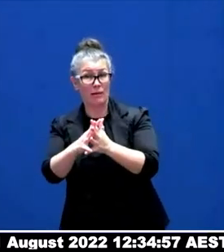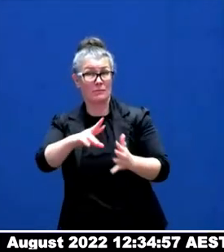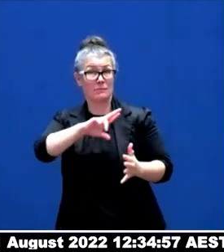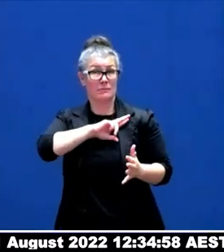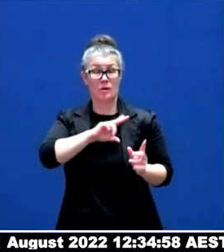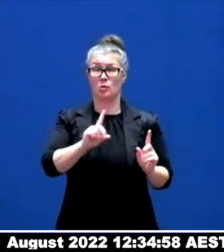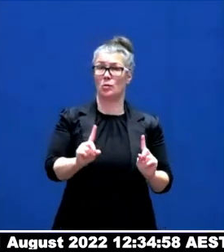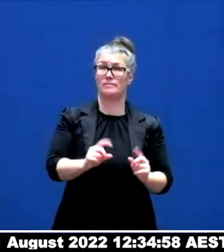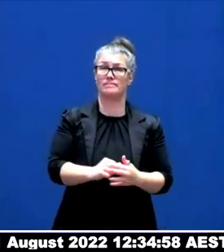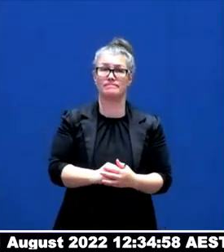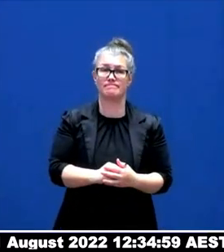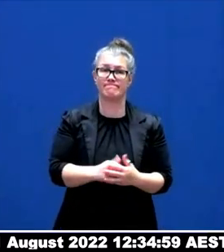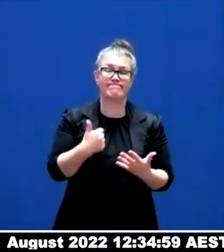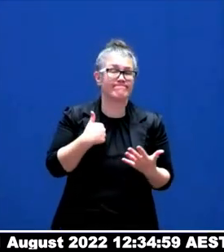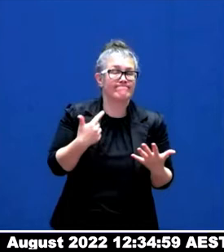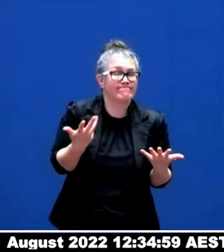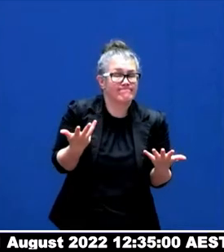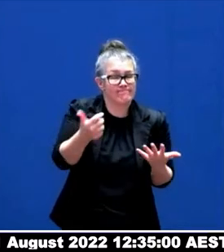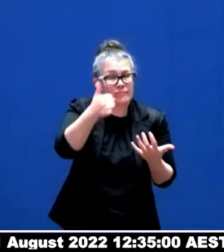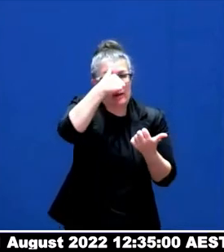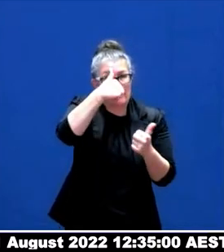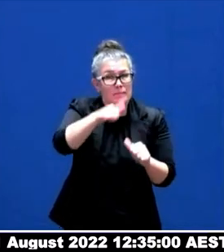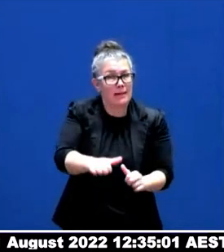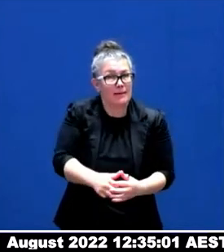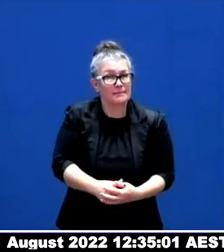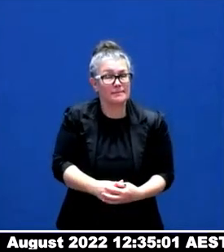Not familiar with one cover-all document.